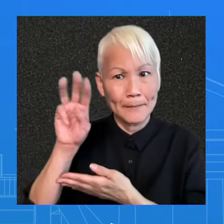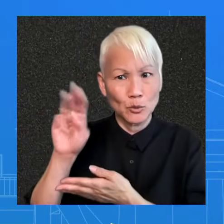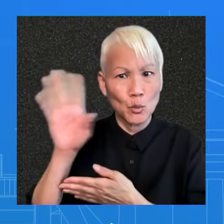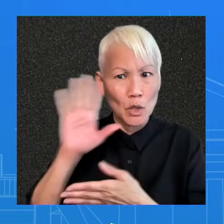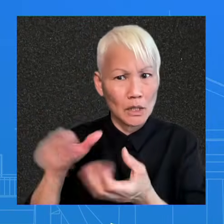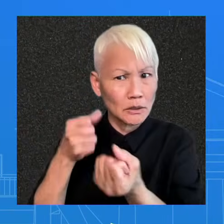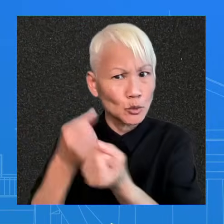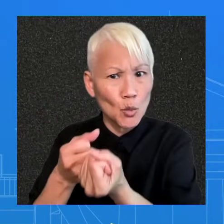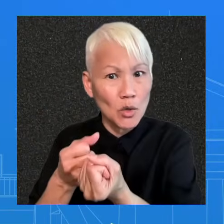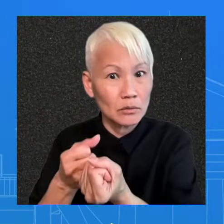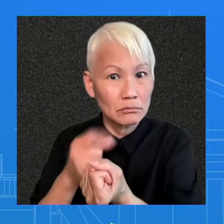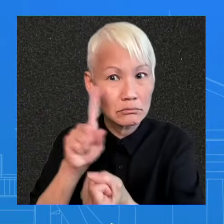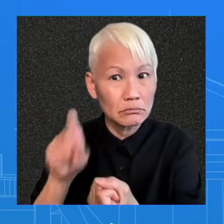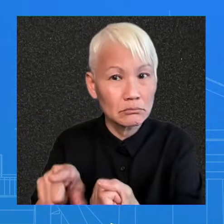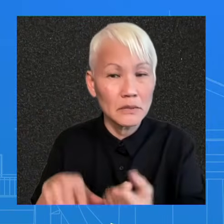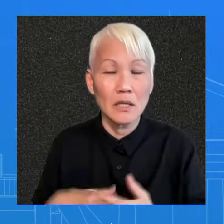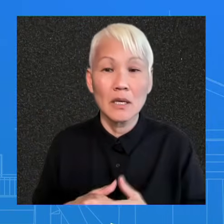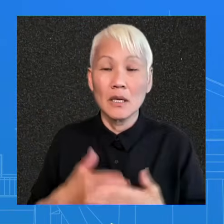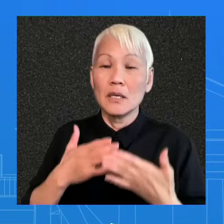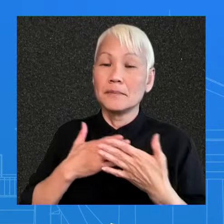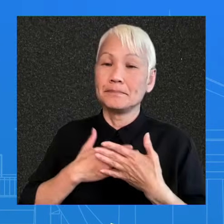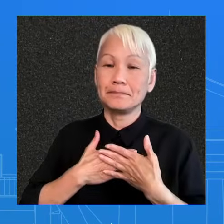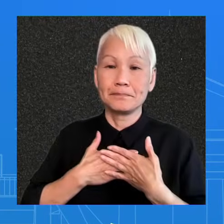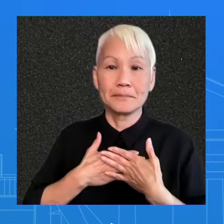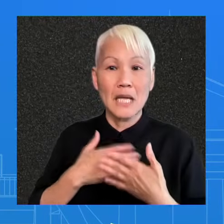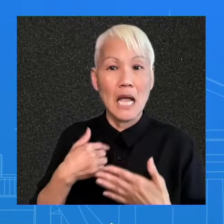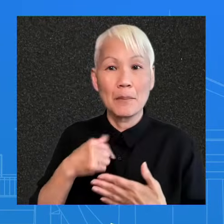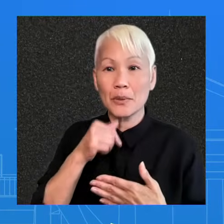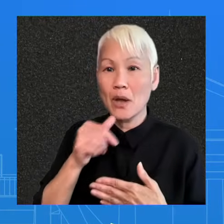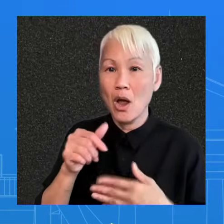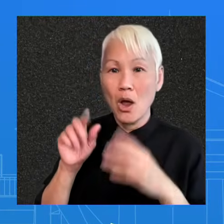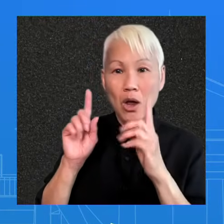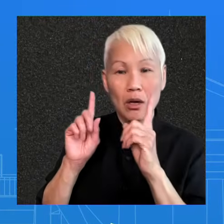so I can't really speak to exactly what she said. What I can speak to, what the President has said,